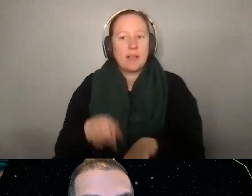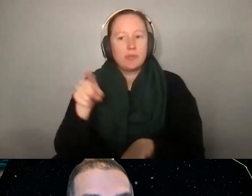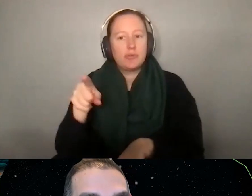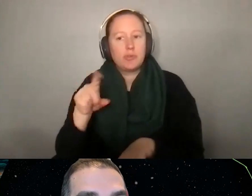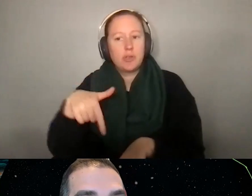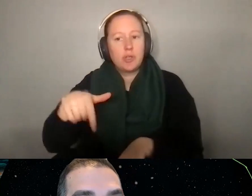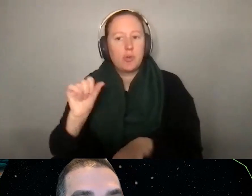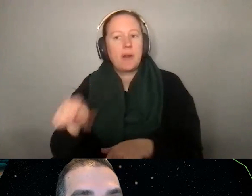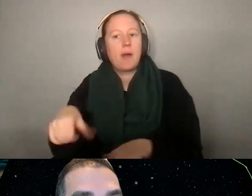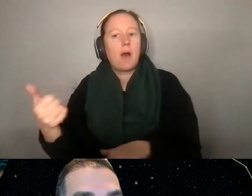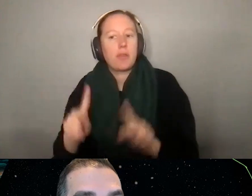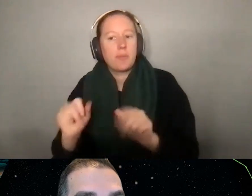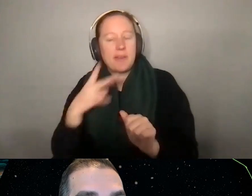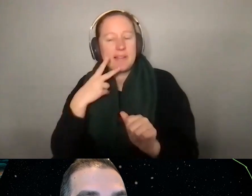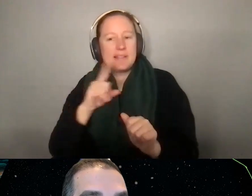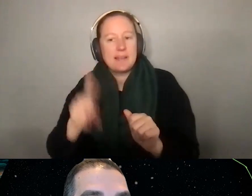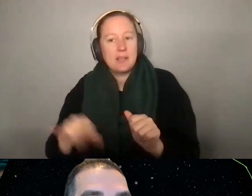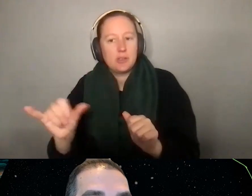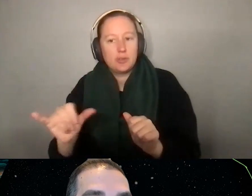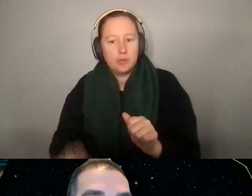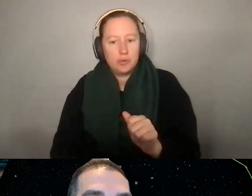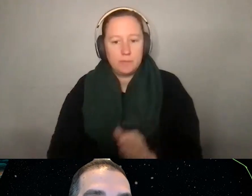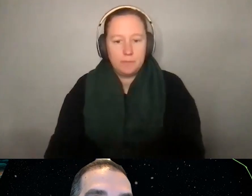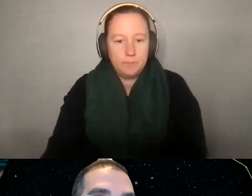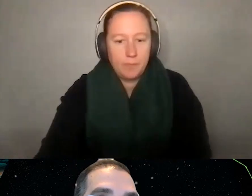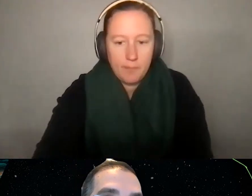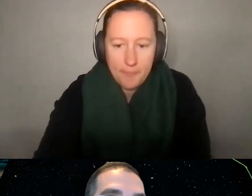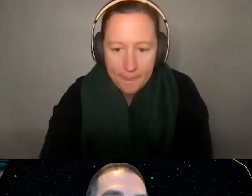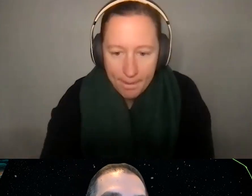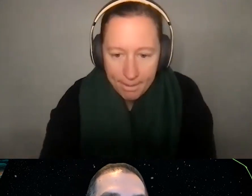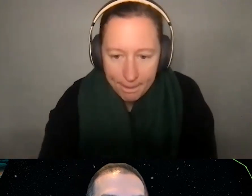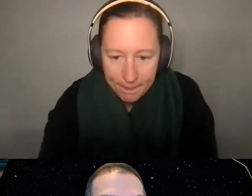see the answers as well to questions that were posed. I'm just going to go through